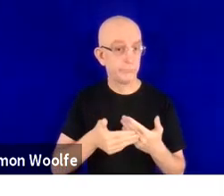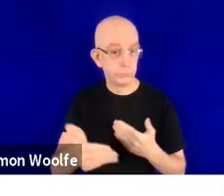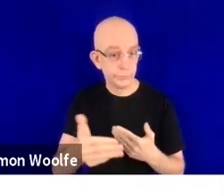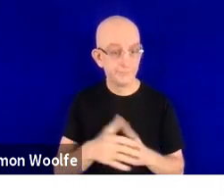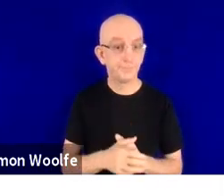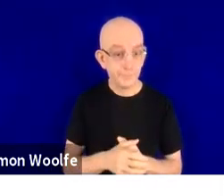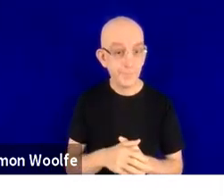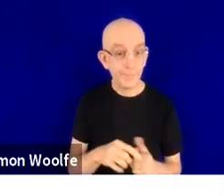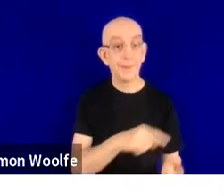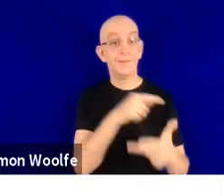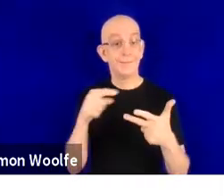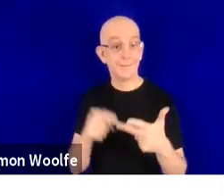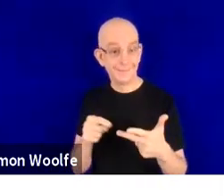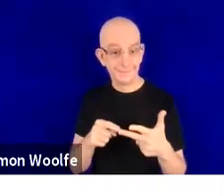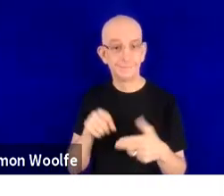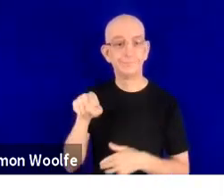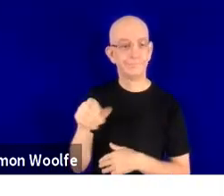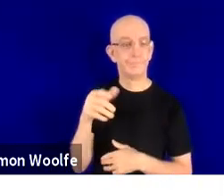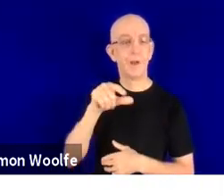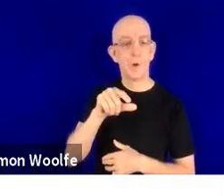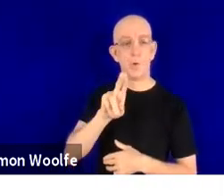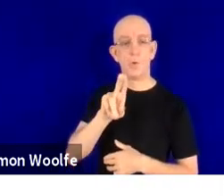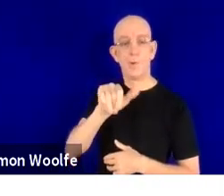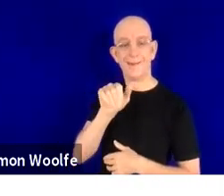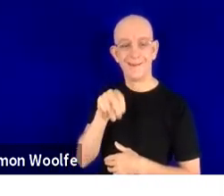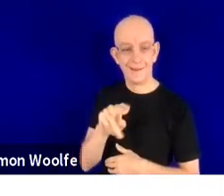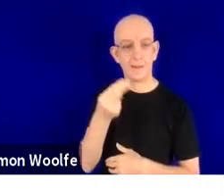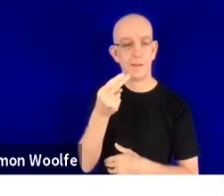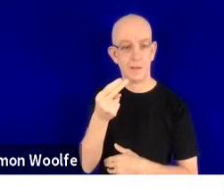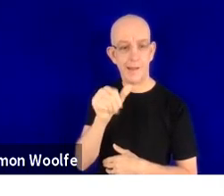Quinn is a Social Protection Technical Officer in ILO Social Protection Department